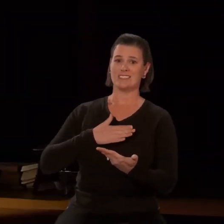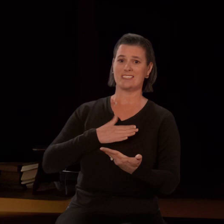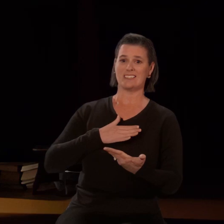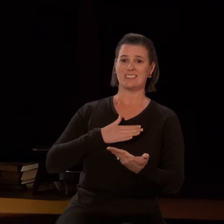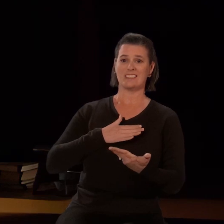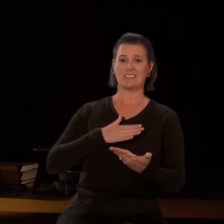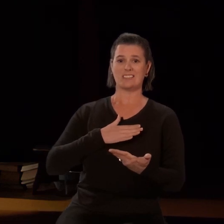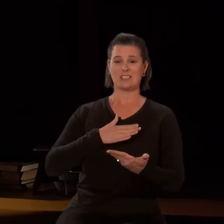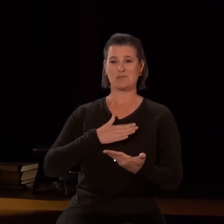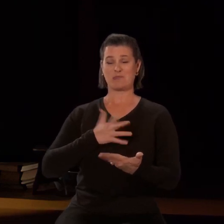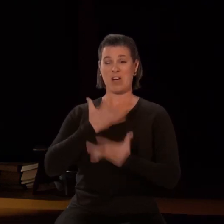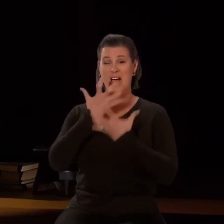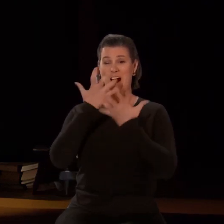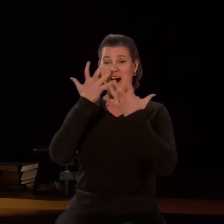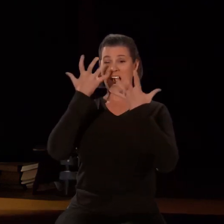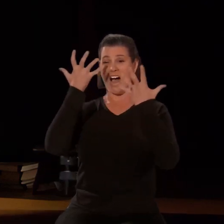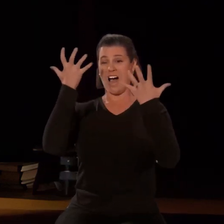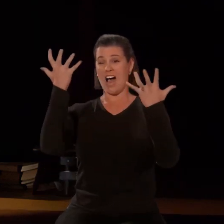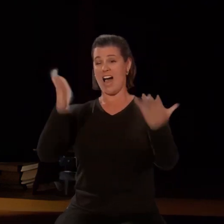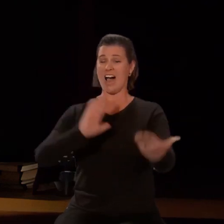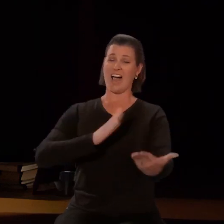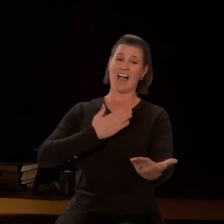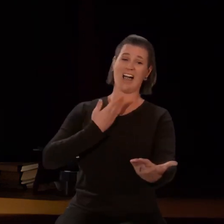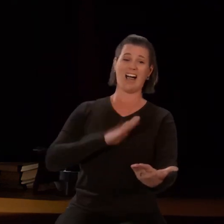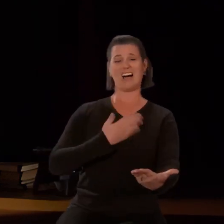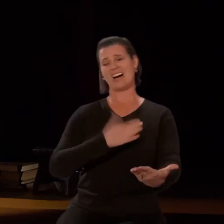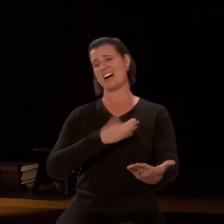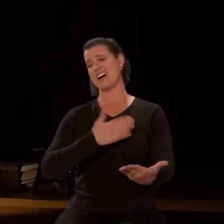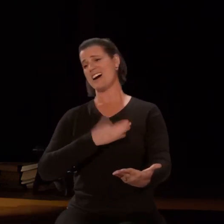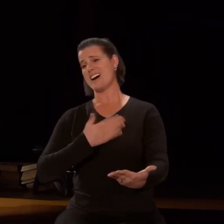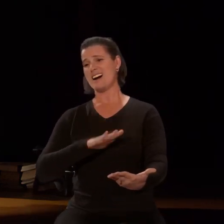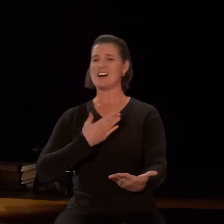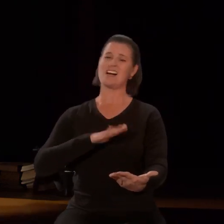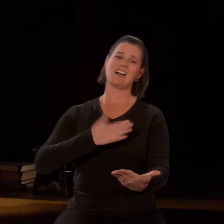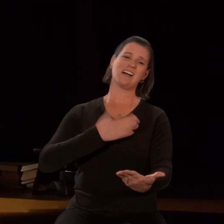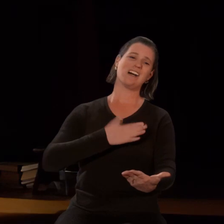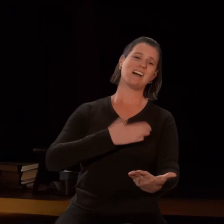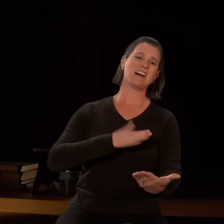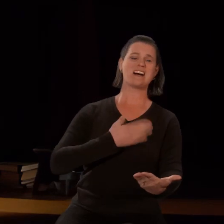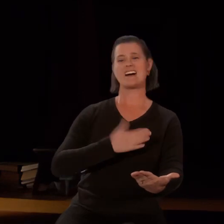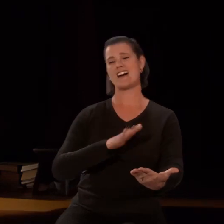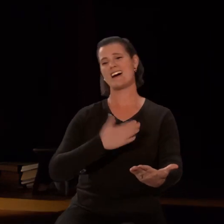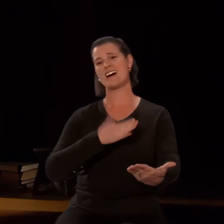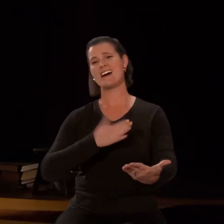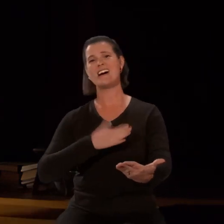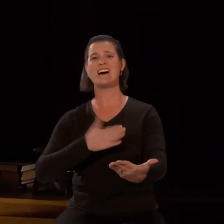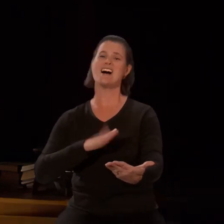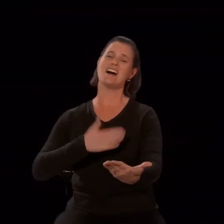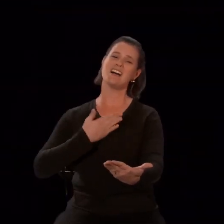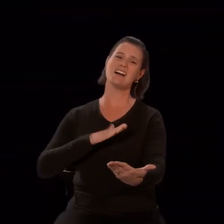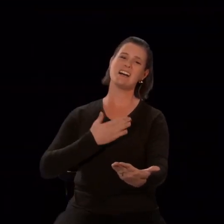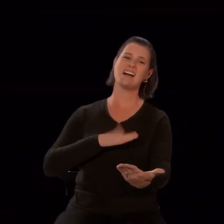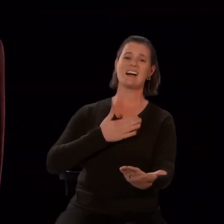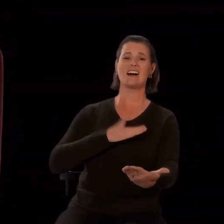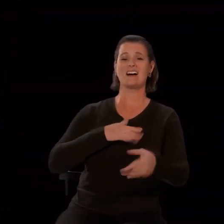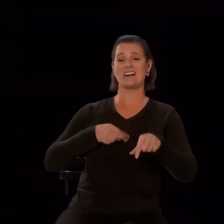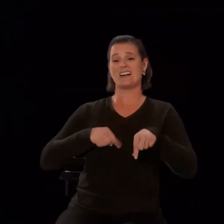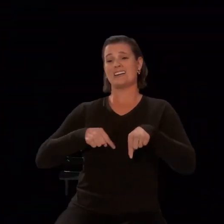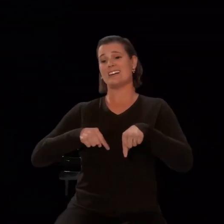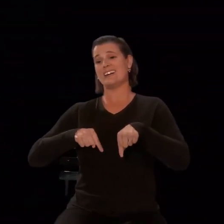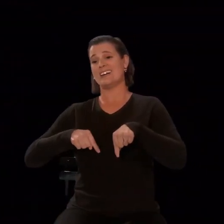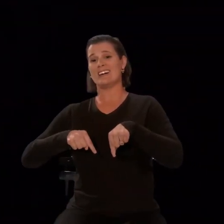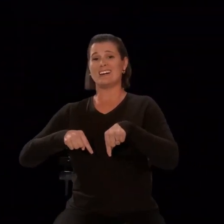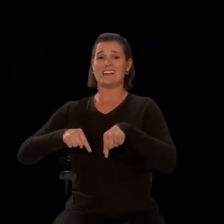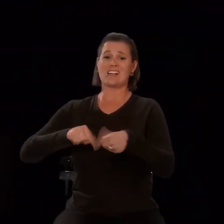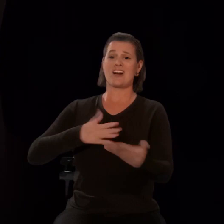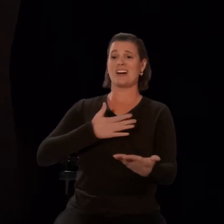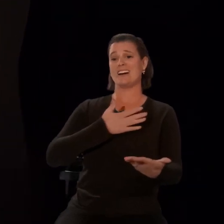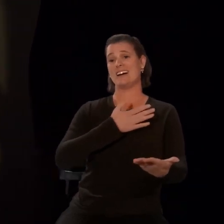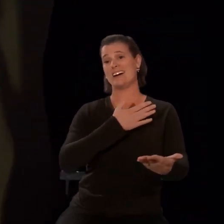(Ichabod singing loudly)